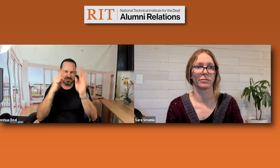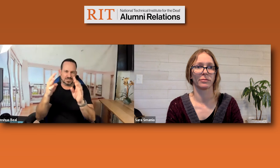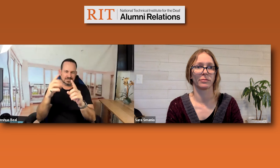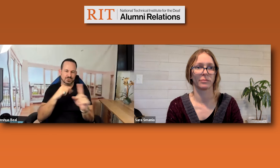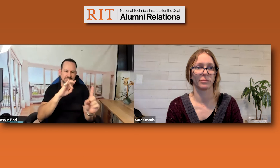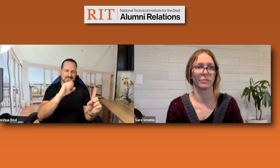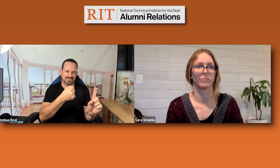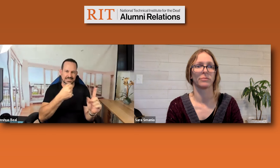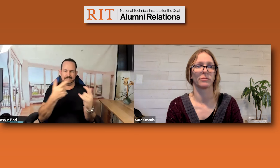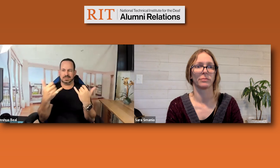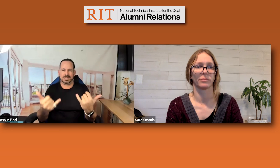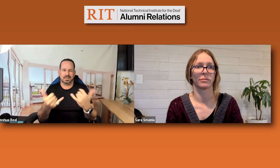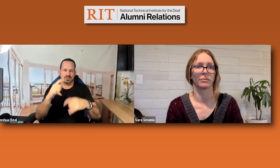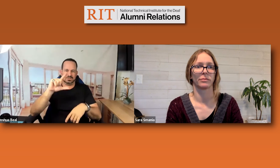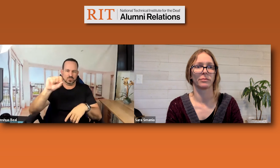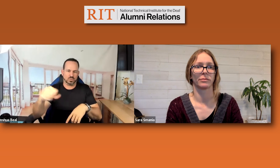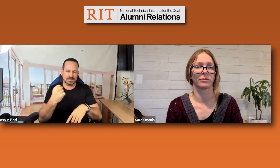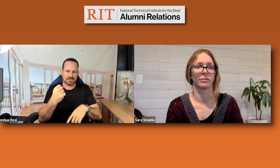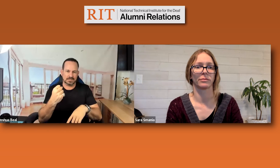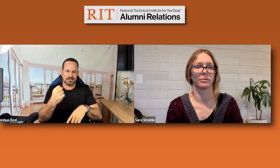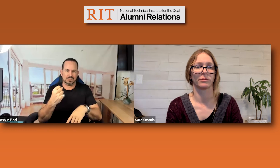and the people that worked there.